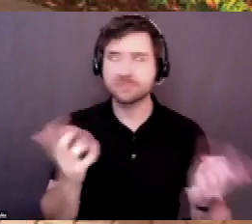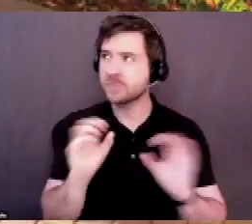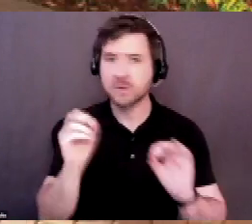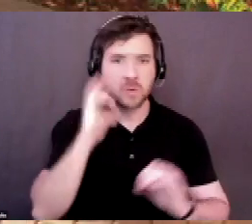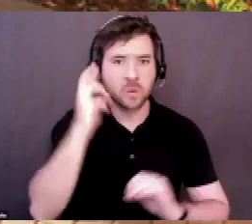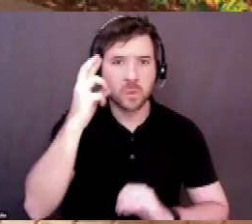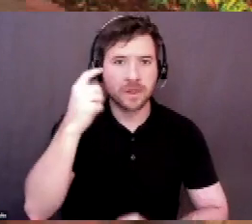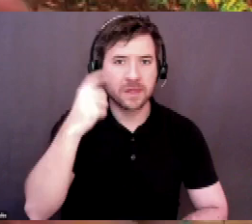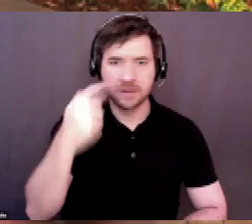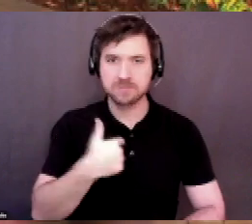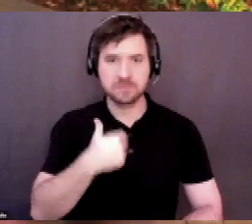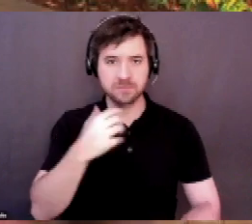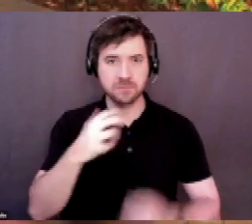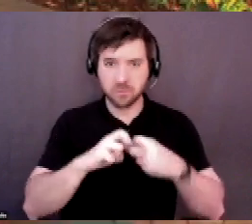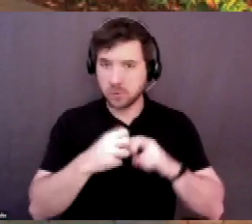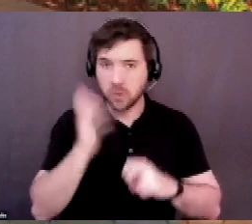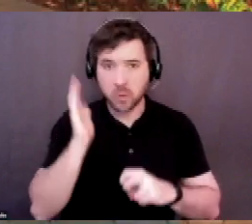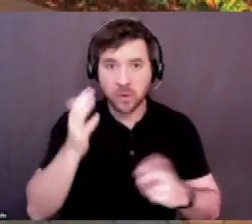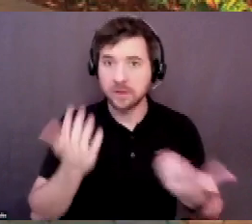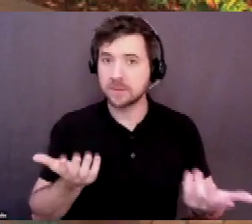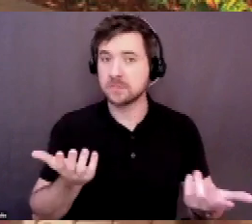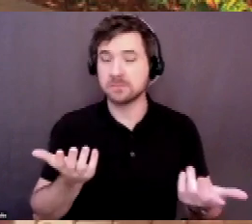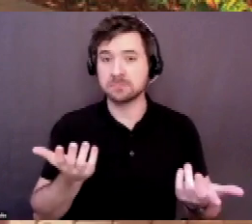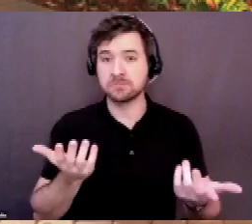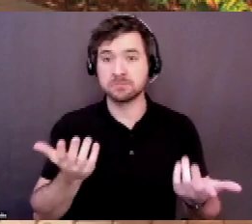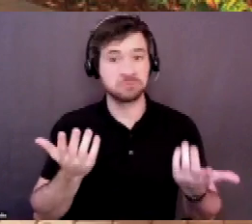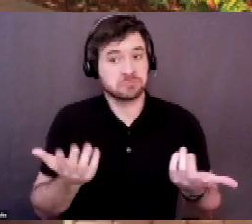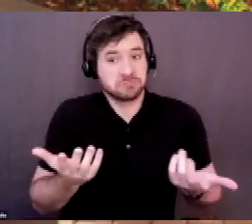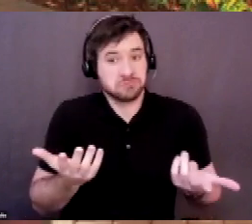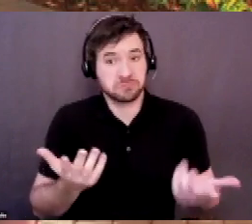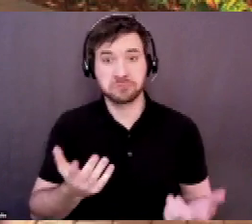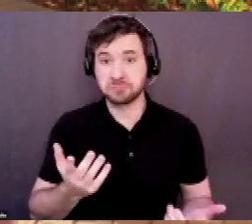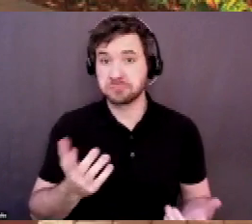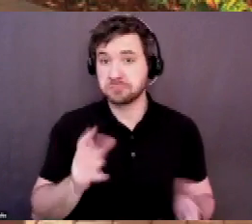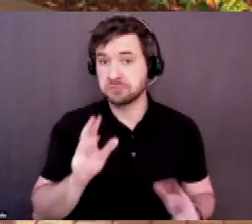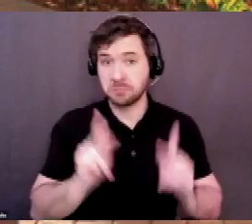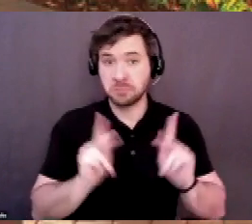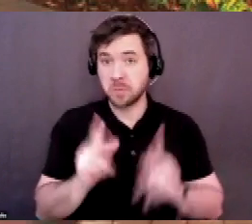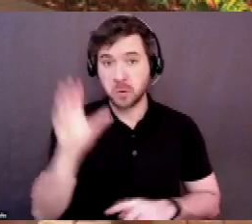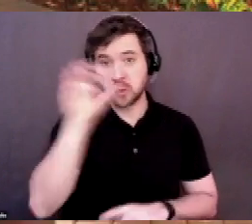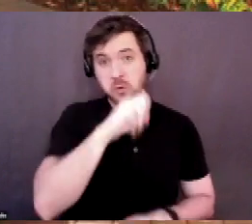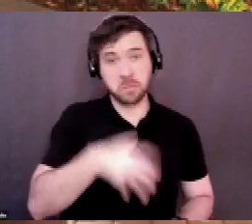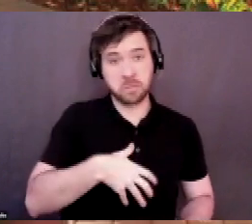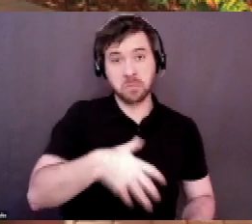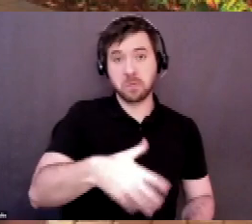problems with the pregnancy itself. But perhaps my mobility,